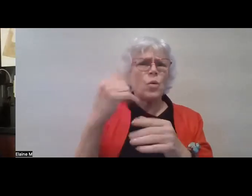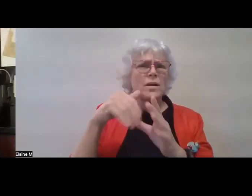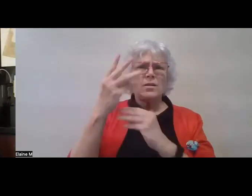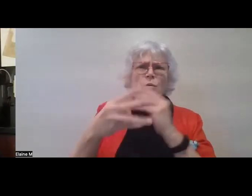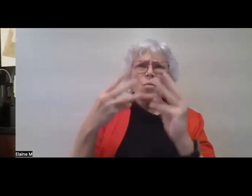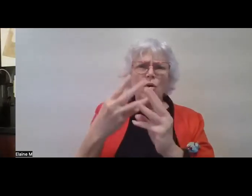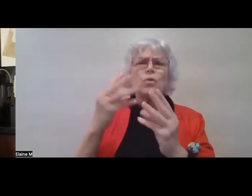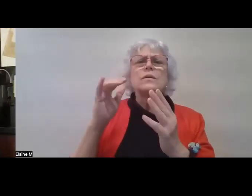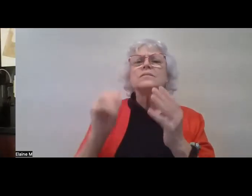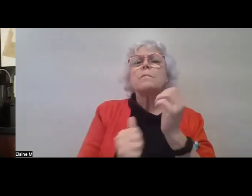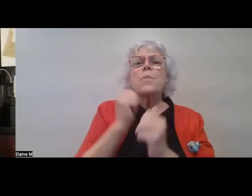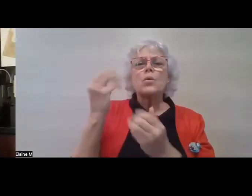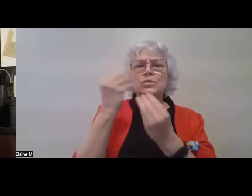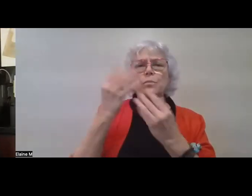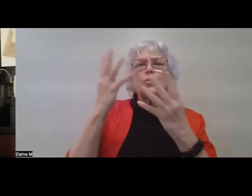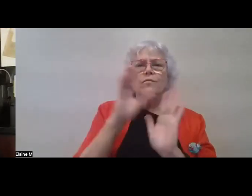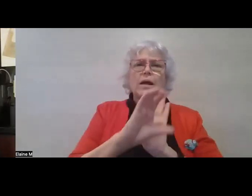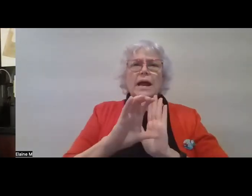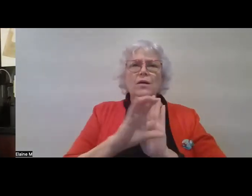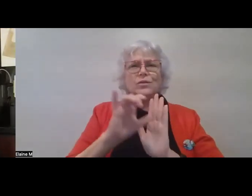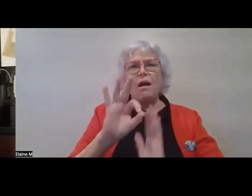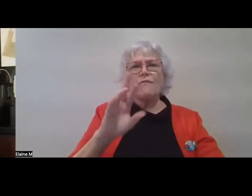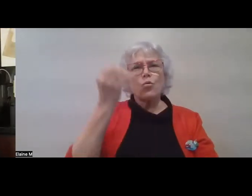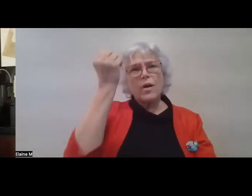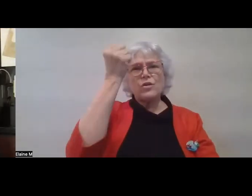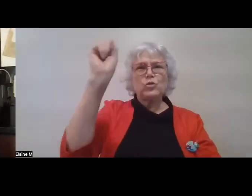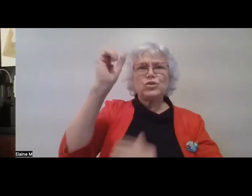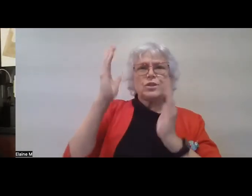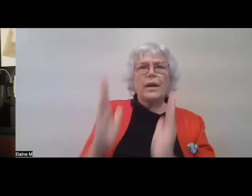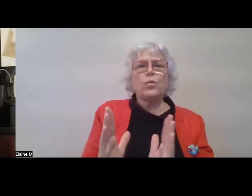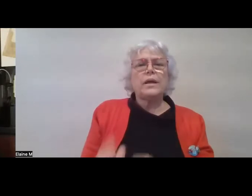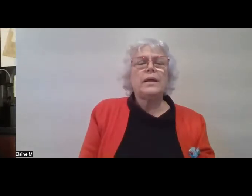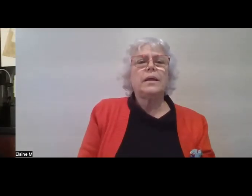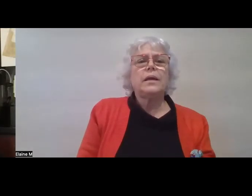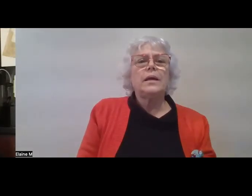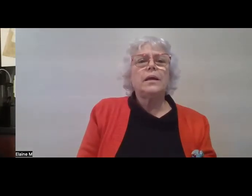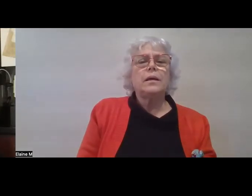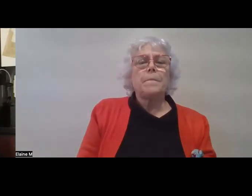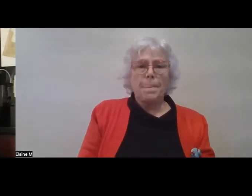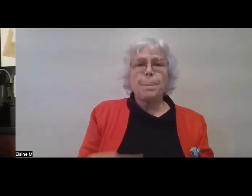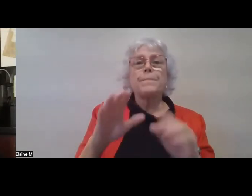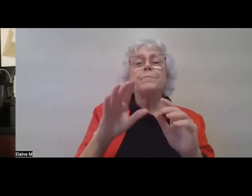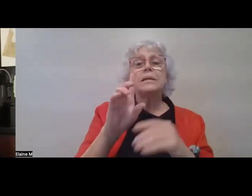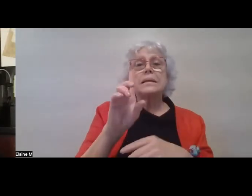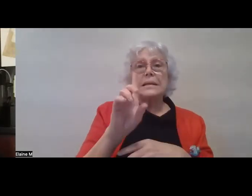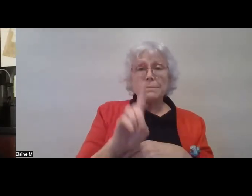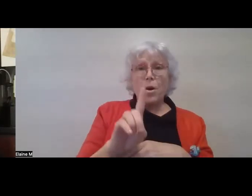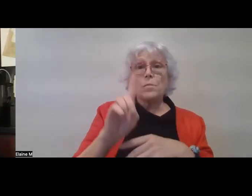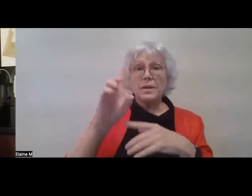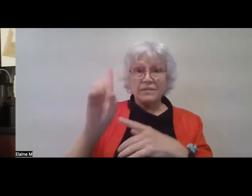is the most beautiful characteristic of a revolutionary." The Department of Defense have warned that the climate crisis will